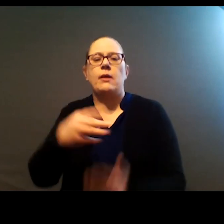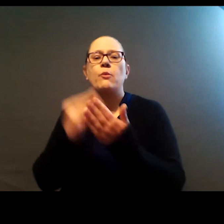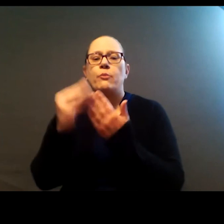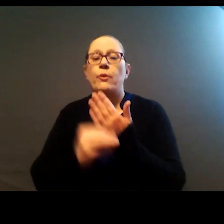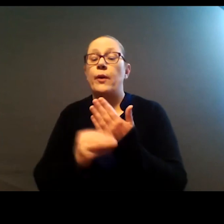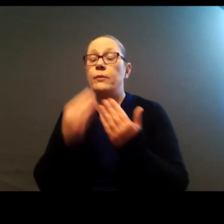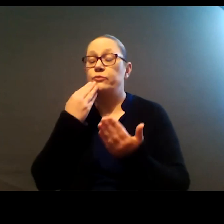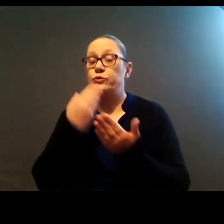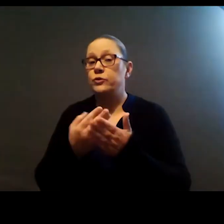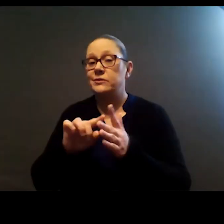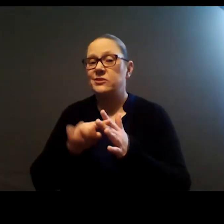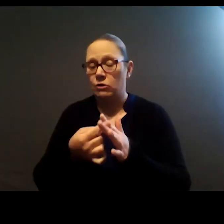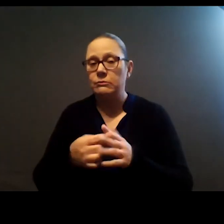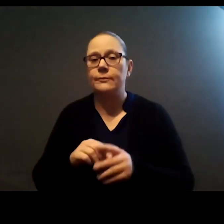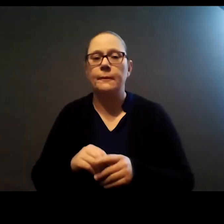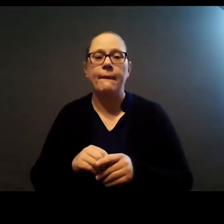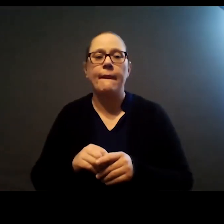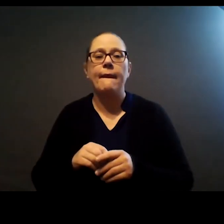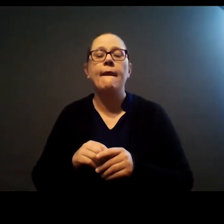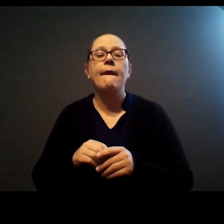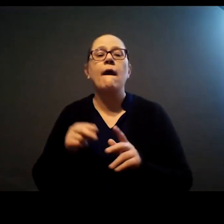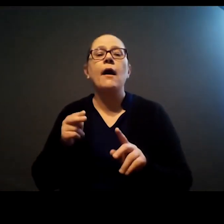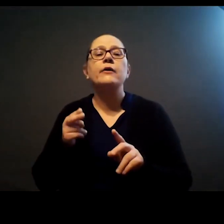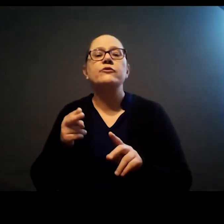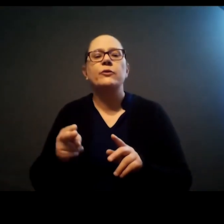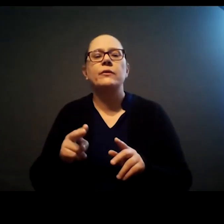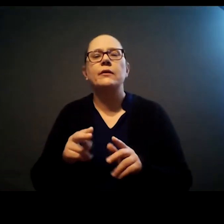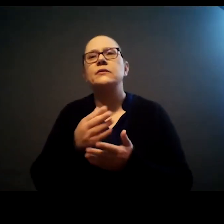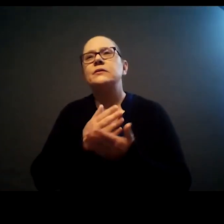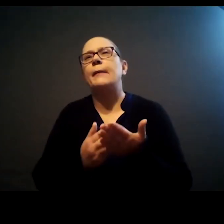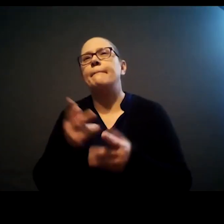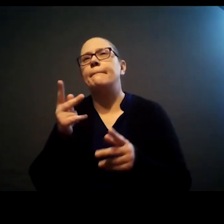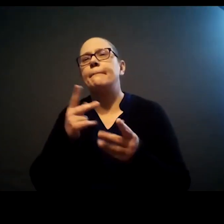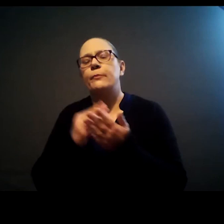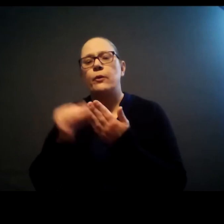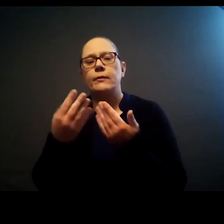historically some of the programs that would integrate Medicaid and